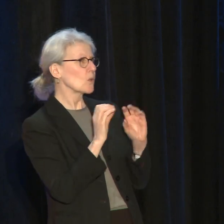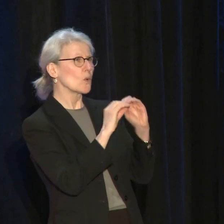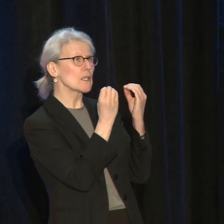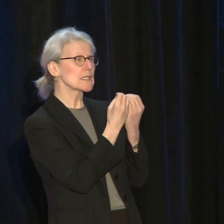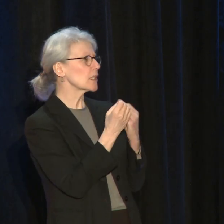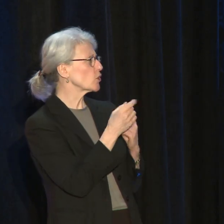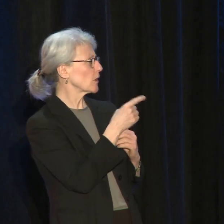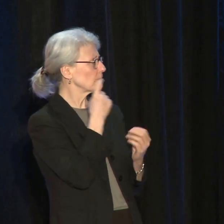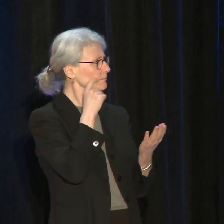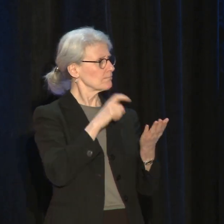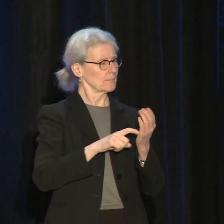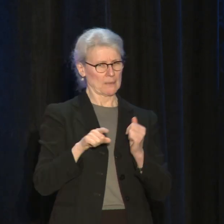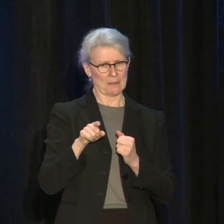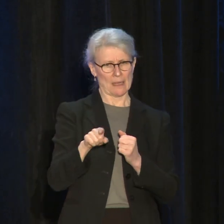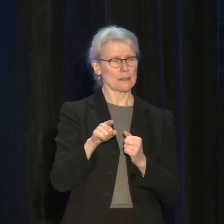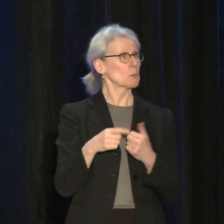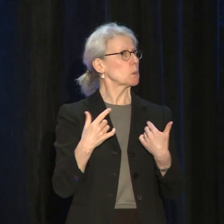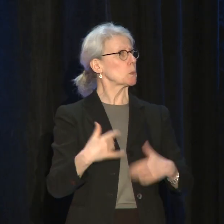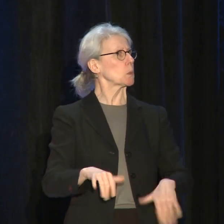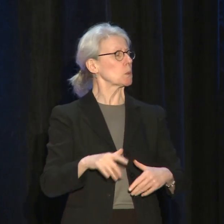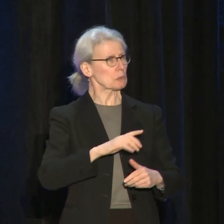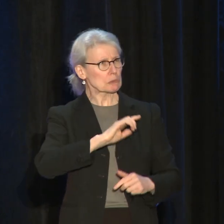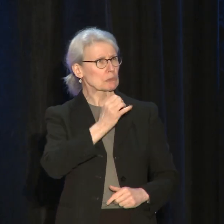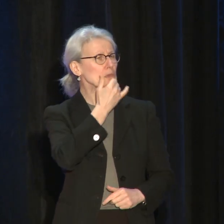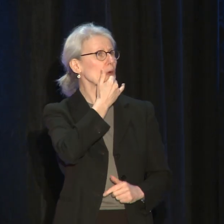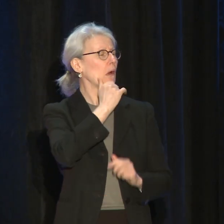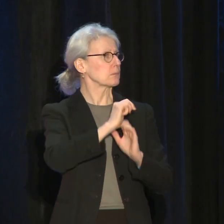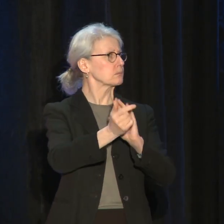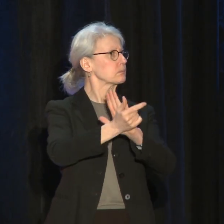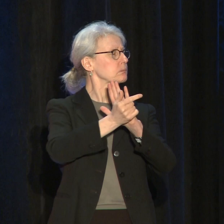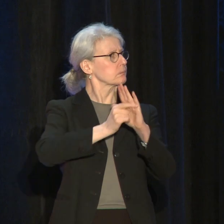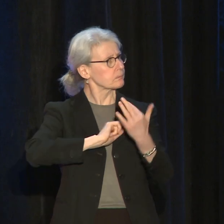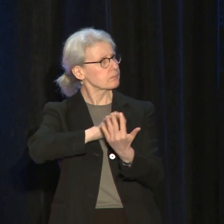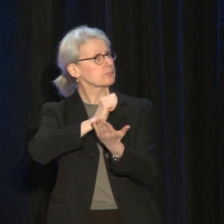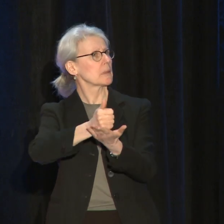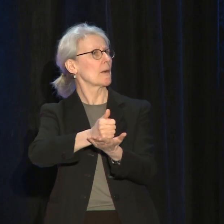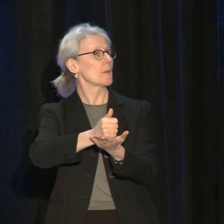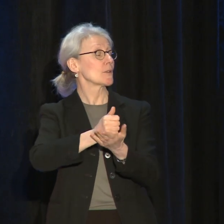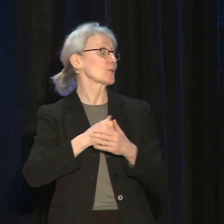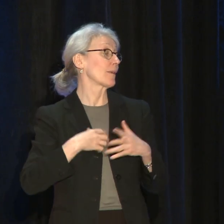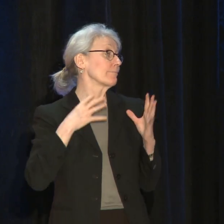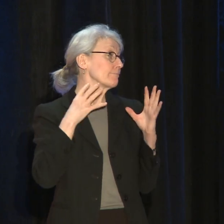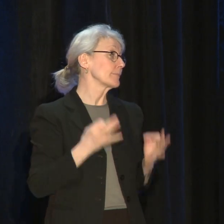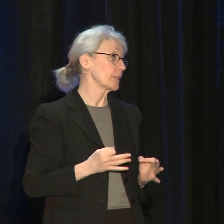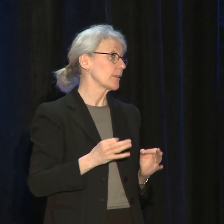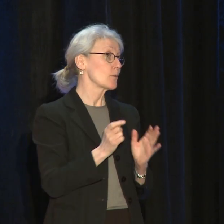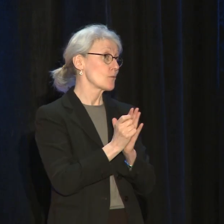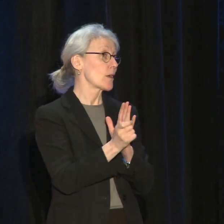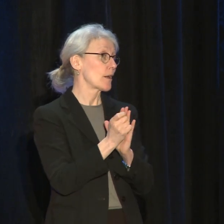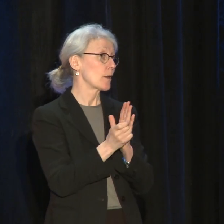this its top agenda item. And I decided to write a book called Shattered Bonds: